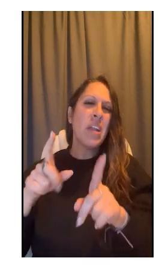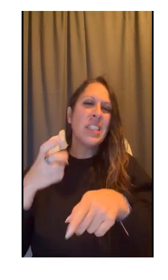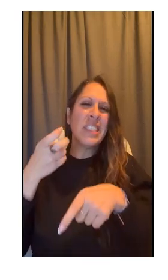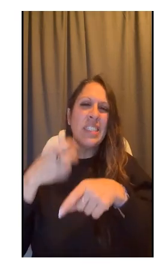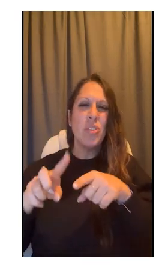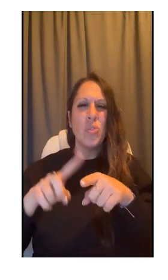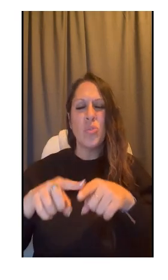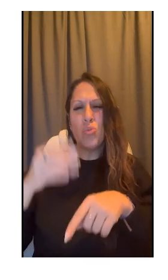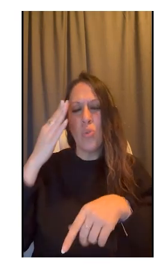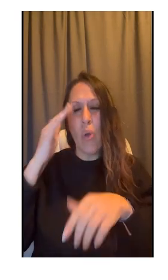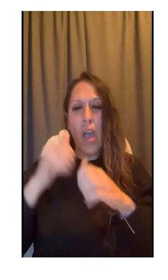Often these things happen.